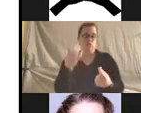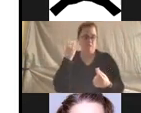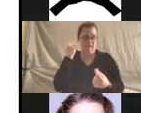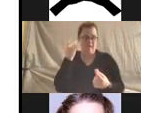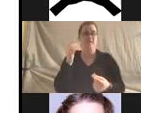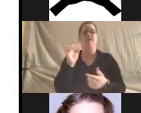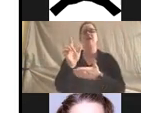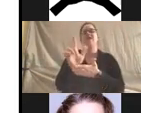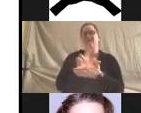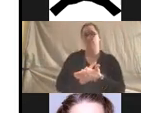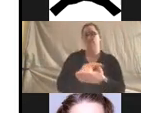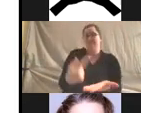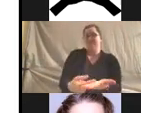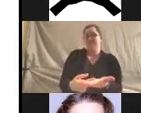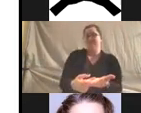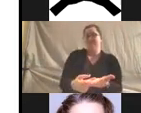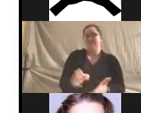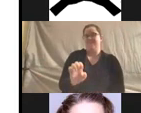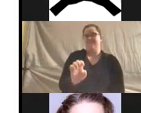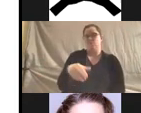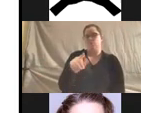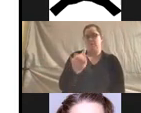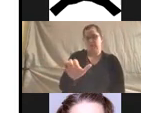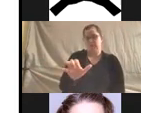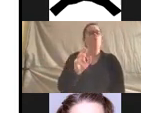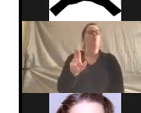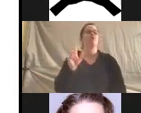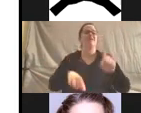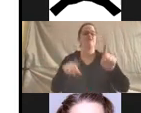it talks about equity or diversity or inclusion,